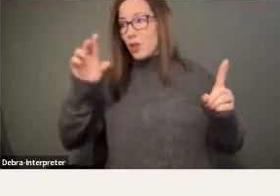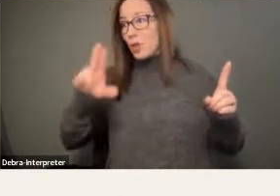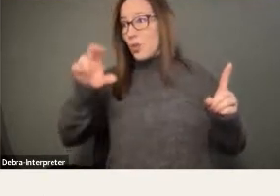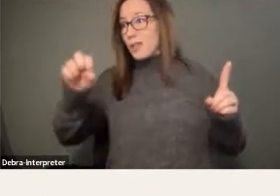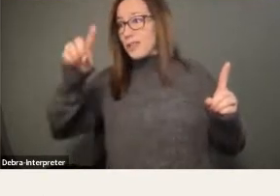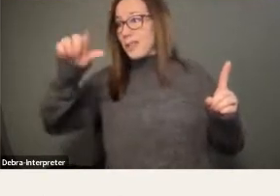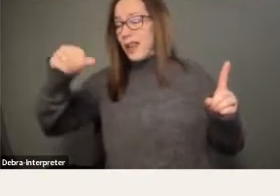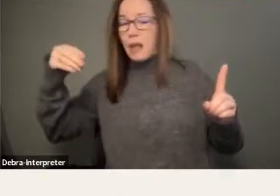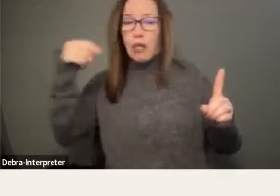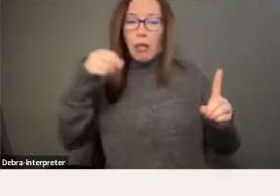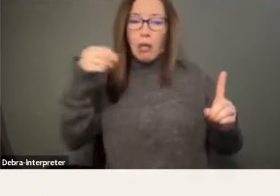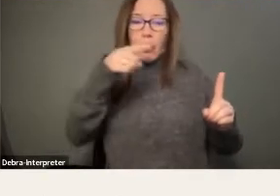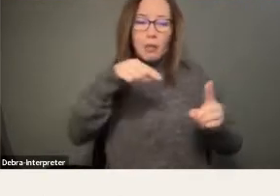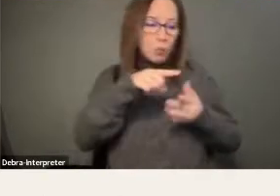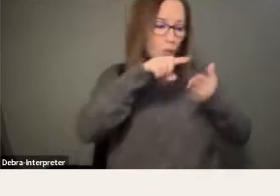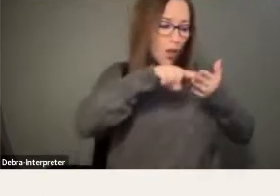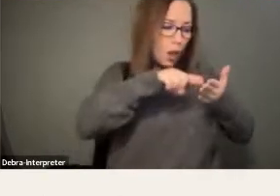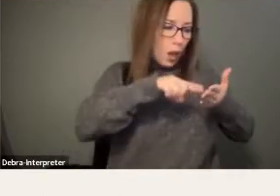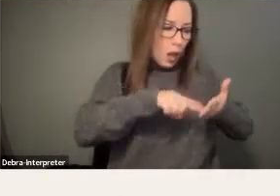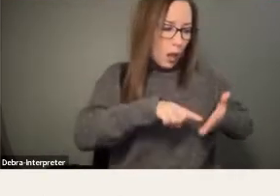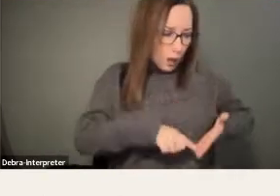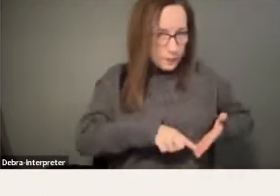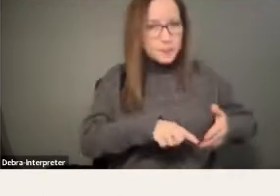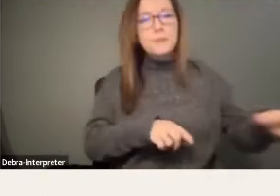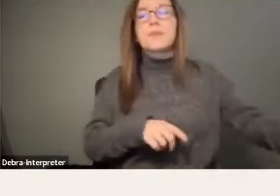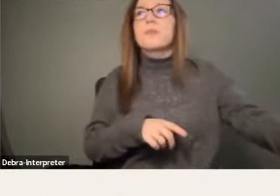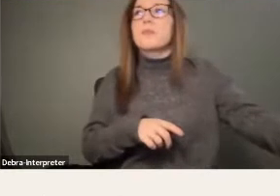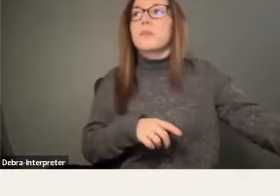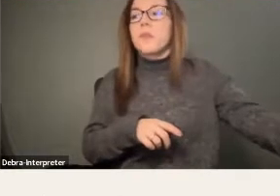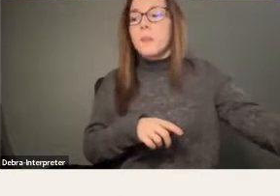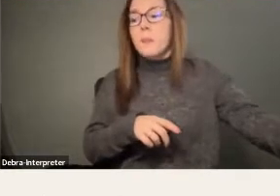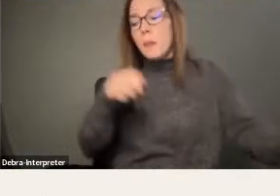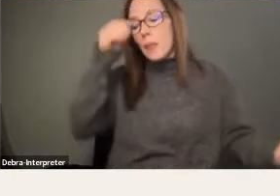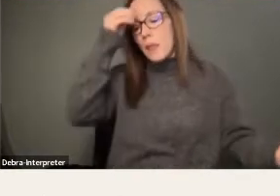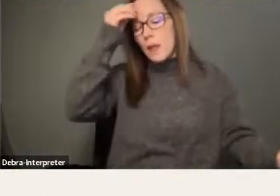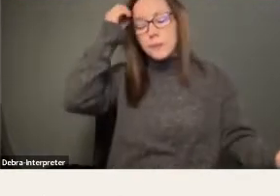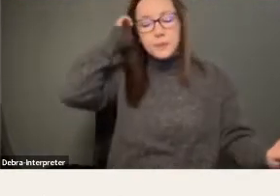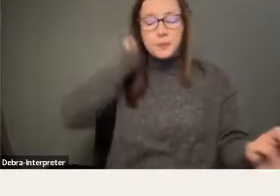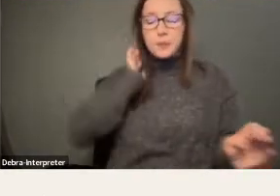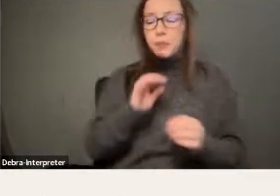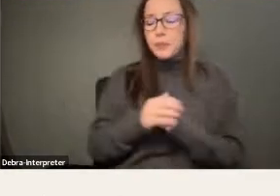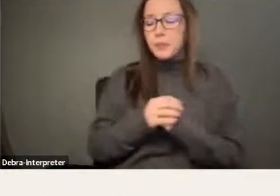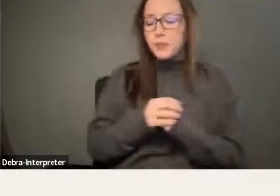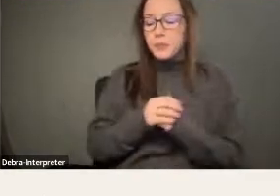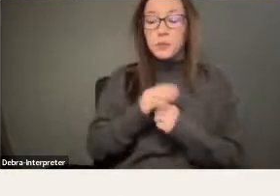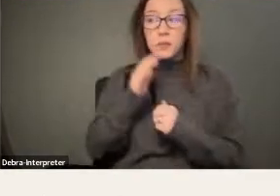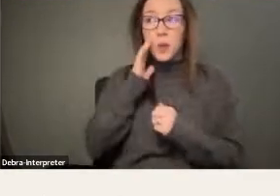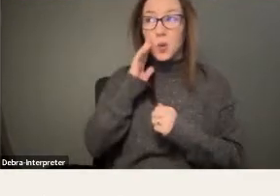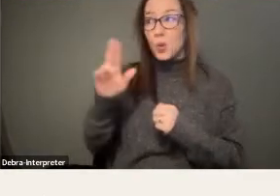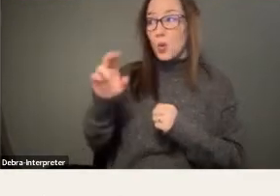by USDA employees or researchers that have been funded by USDA. So you might actually be an